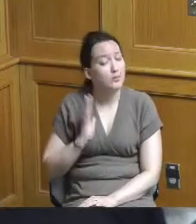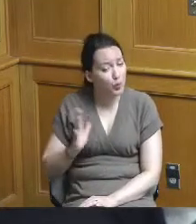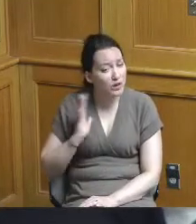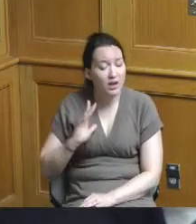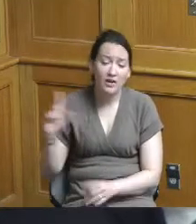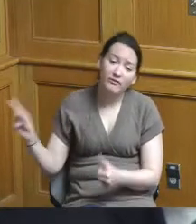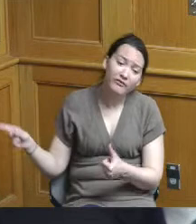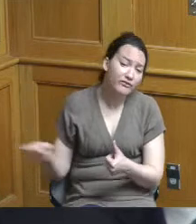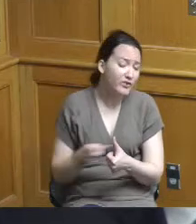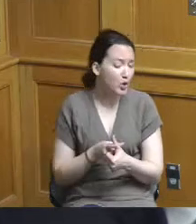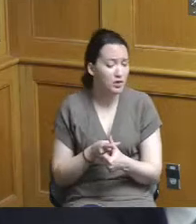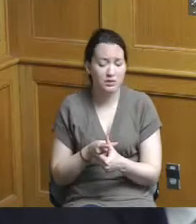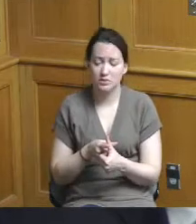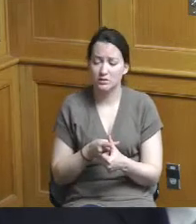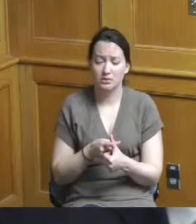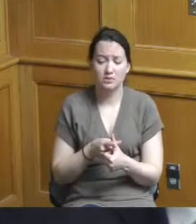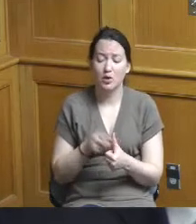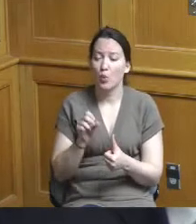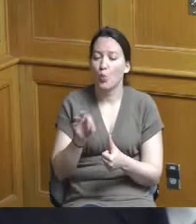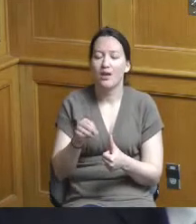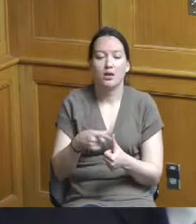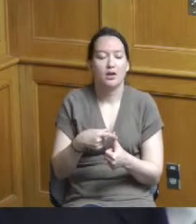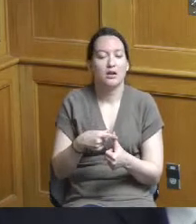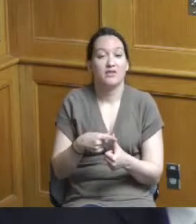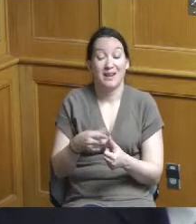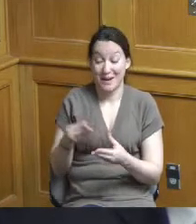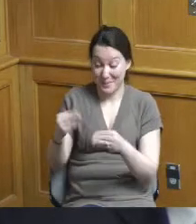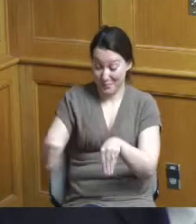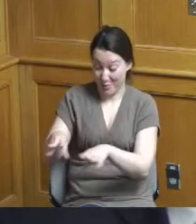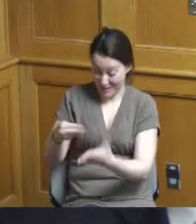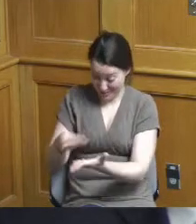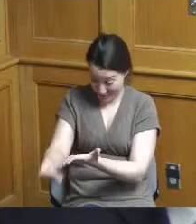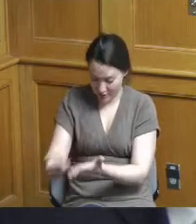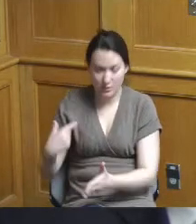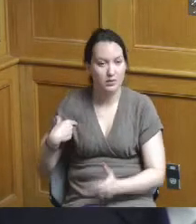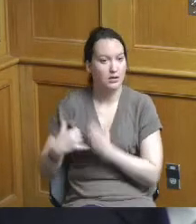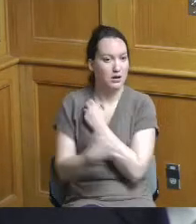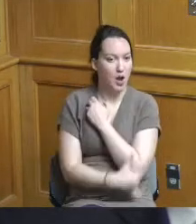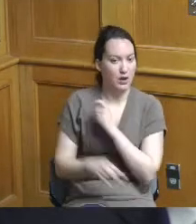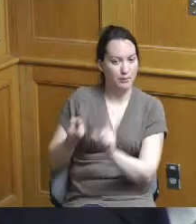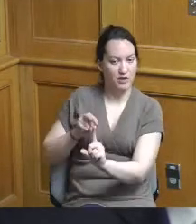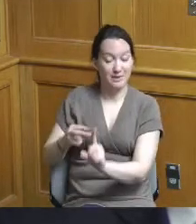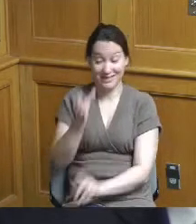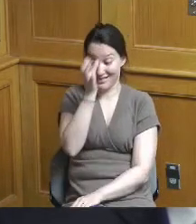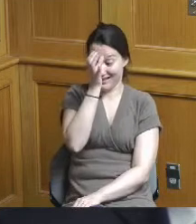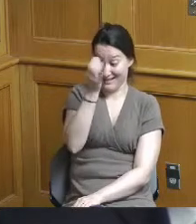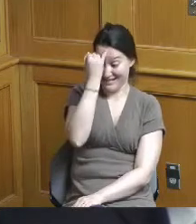very first when the property was purchased from the County's perspective the the concept was put